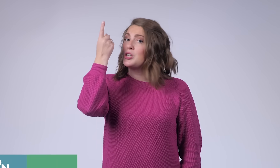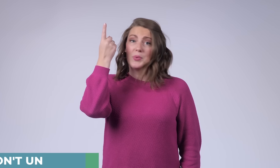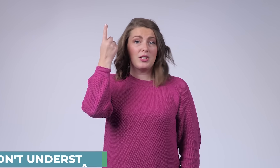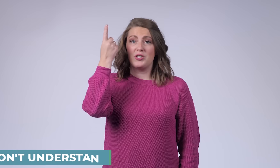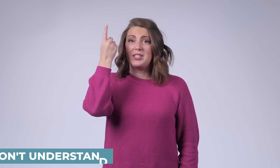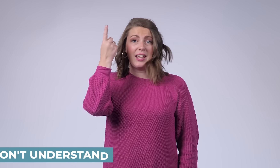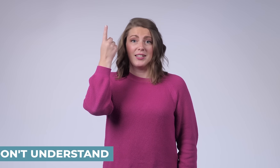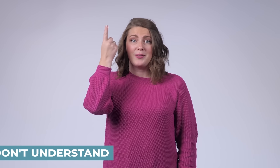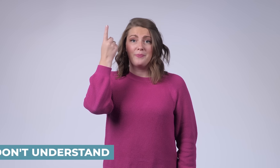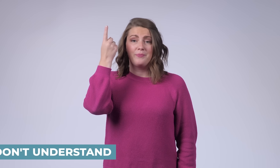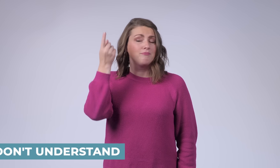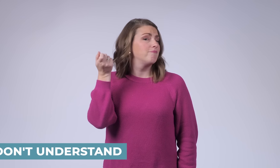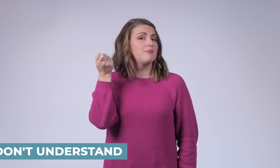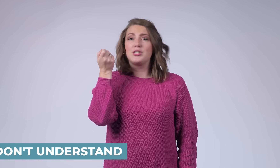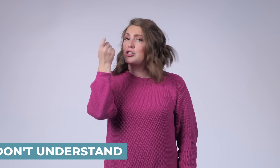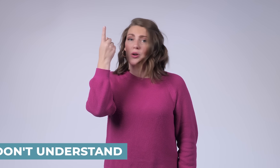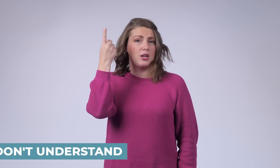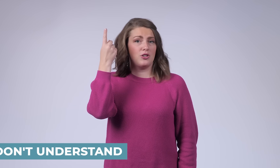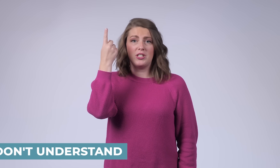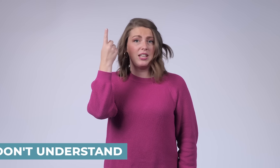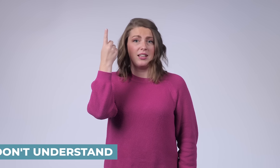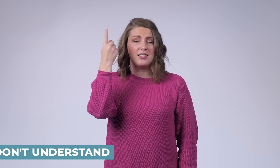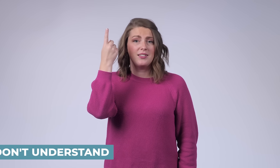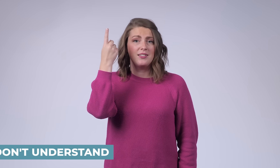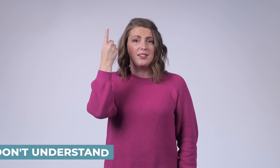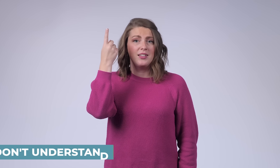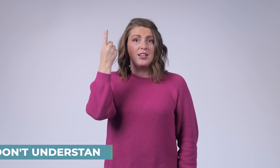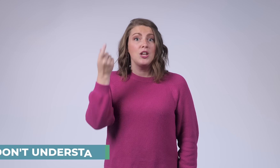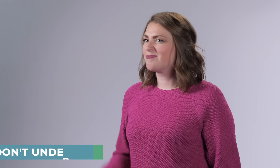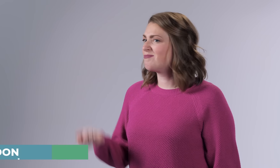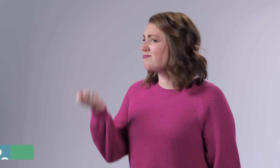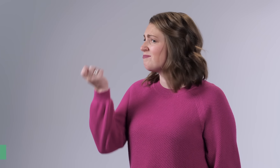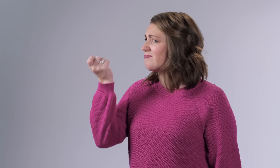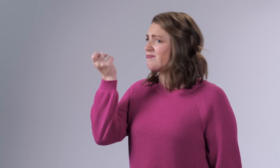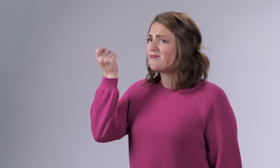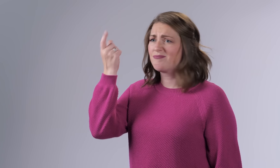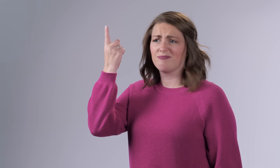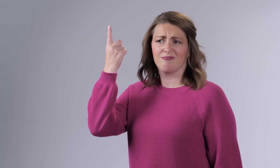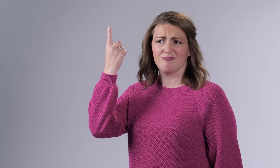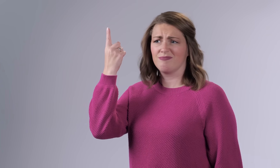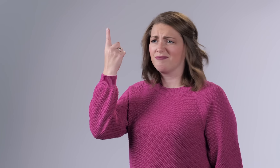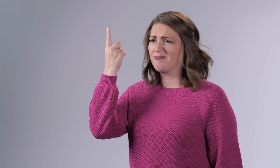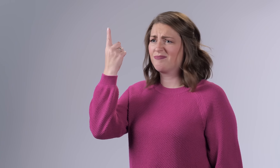Don't understand. You do the sign. Understand?